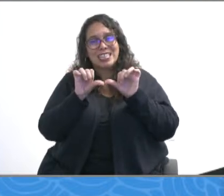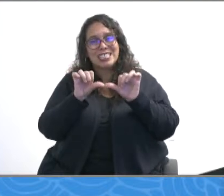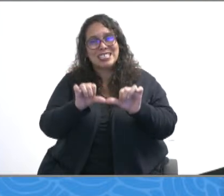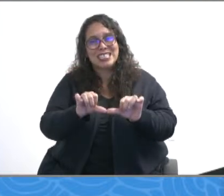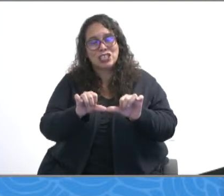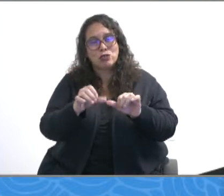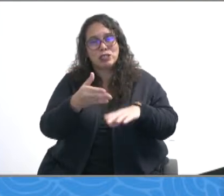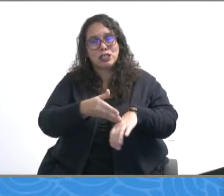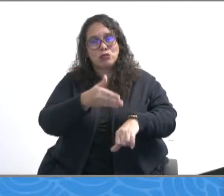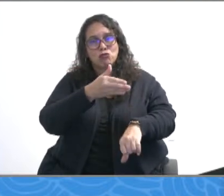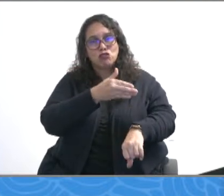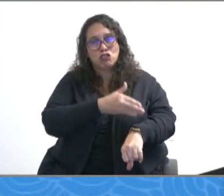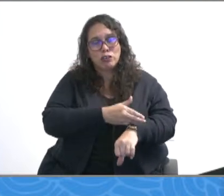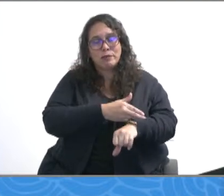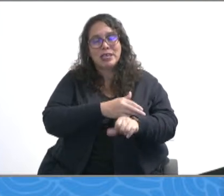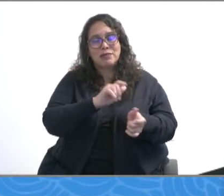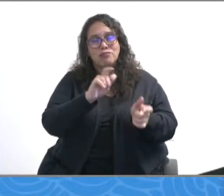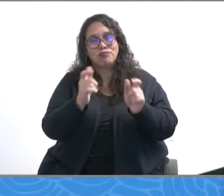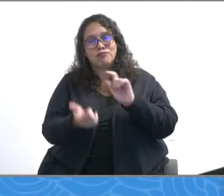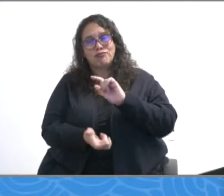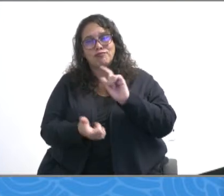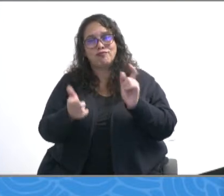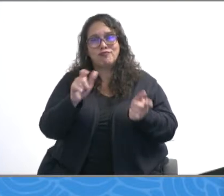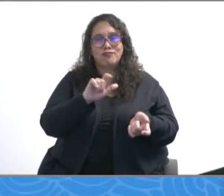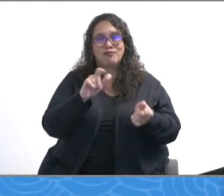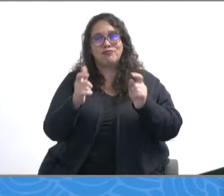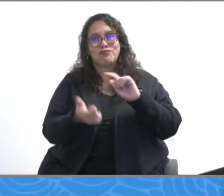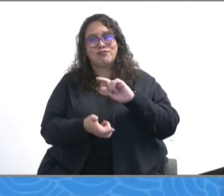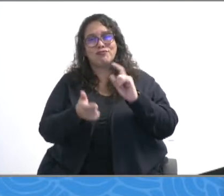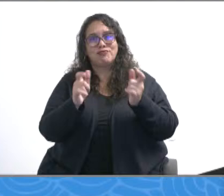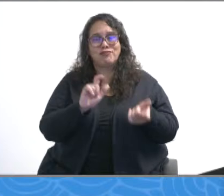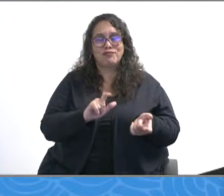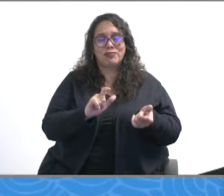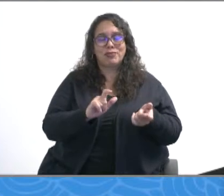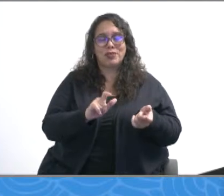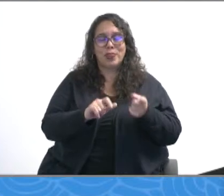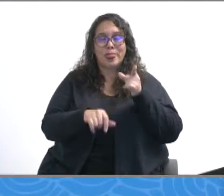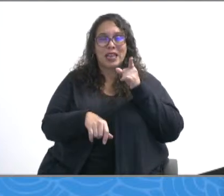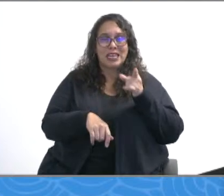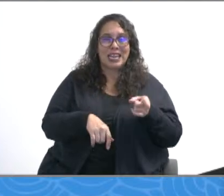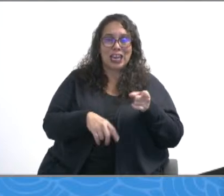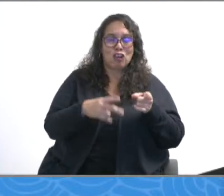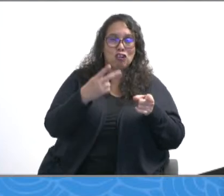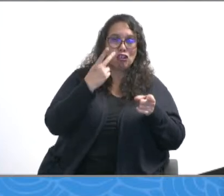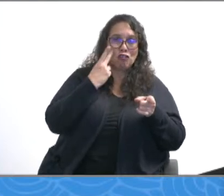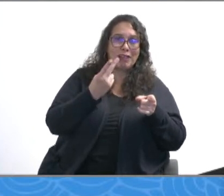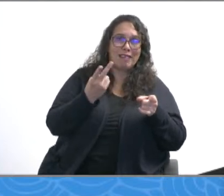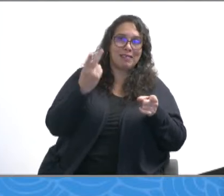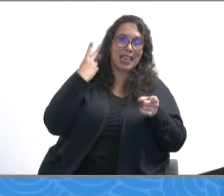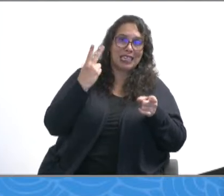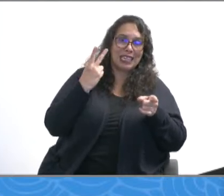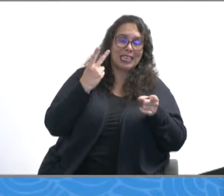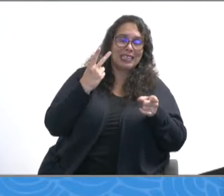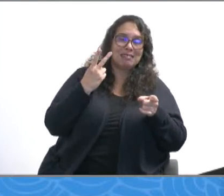meaning we are constantly reflecting on what we're doing, we are constantly gathering information from our community,